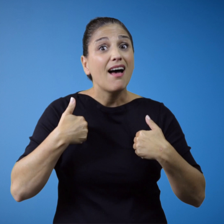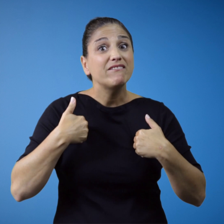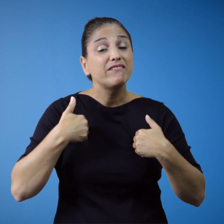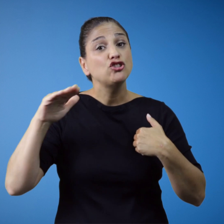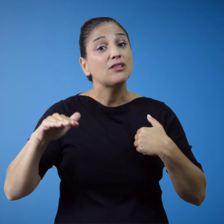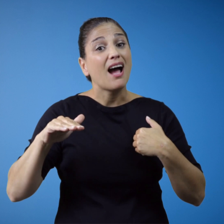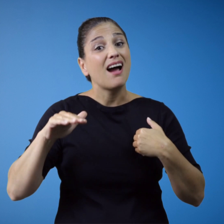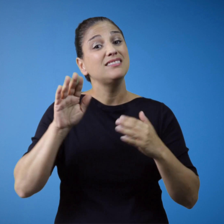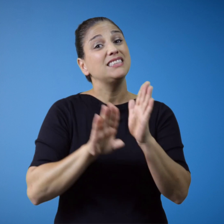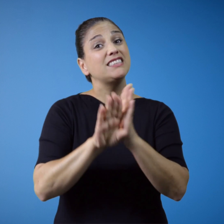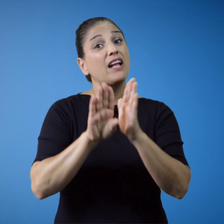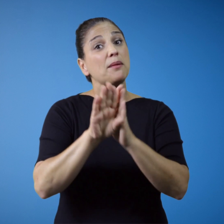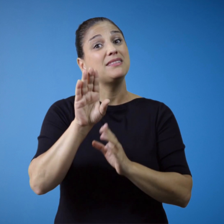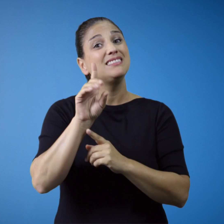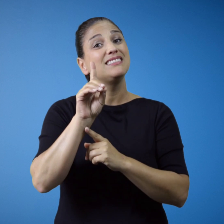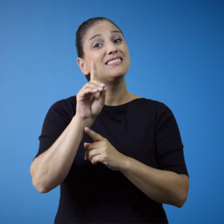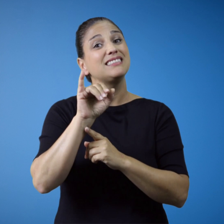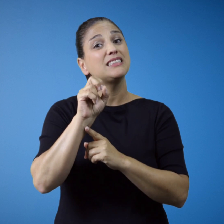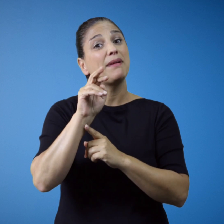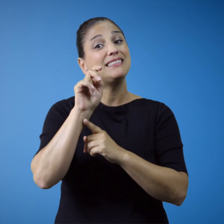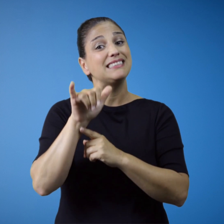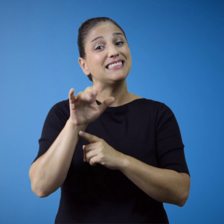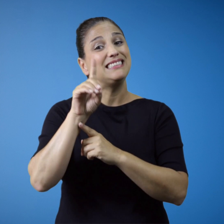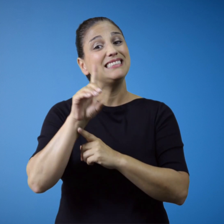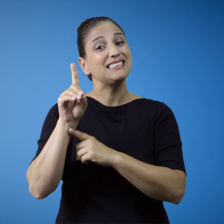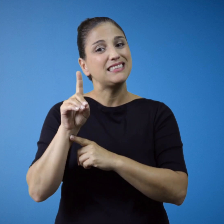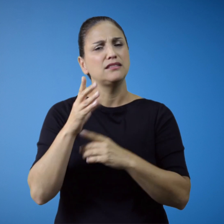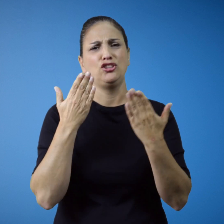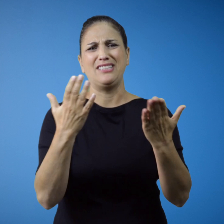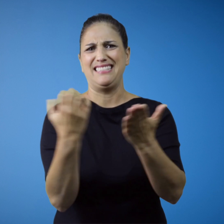Parents who have children with developmental disabilities are recommended